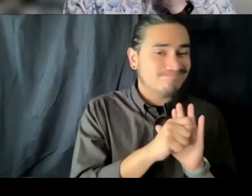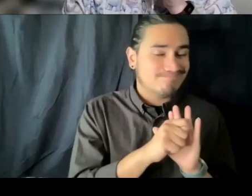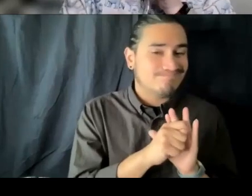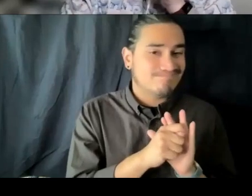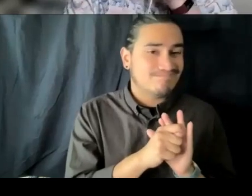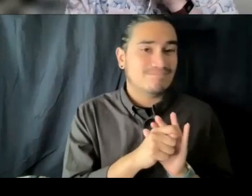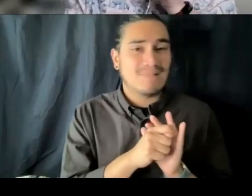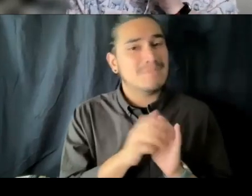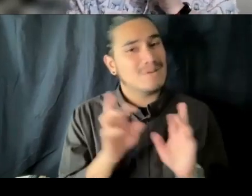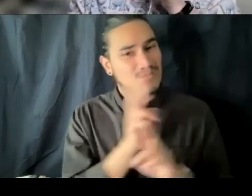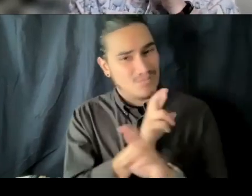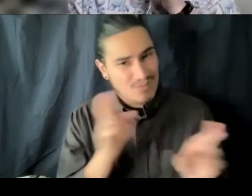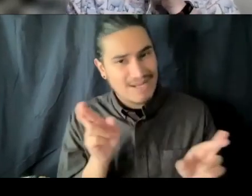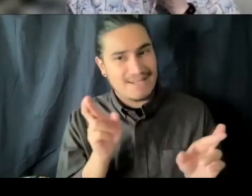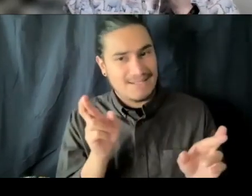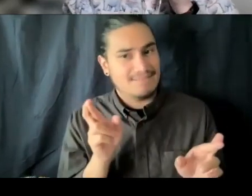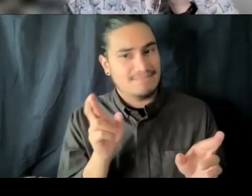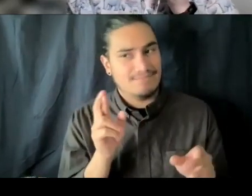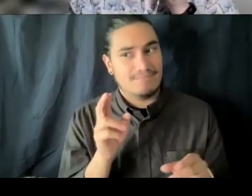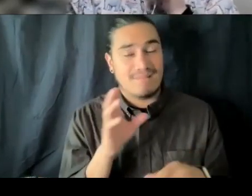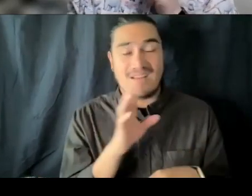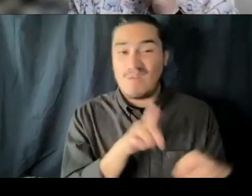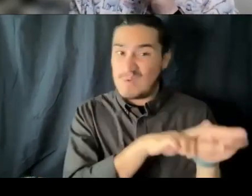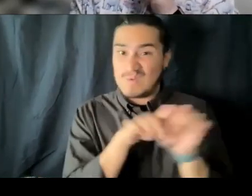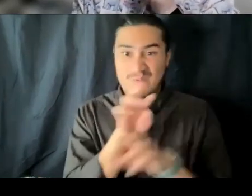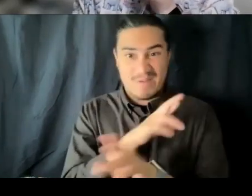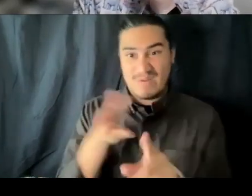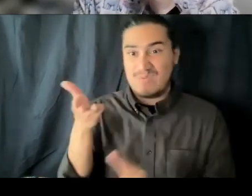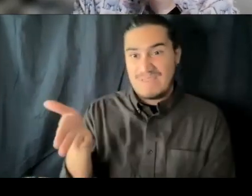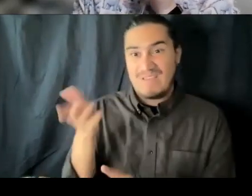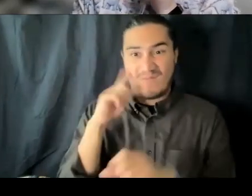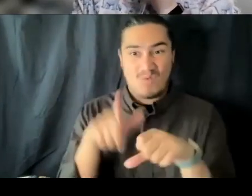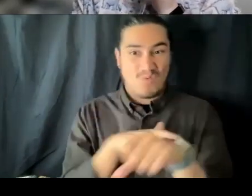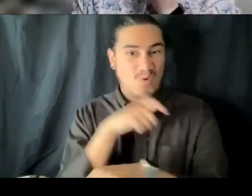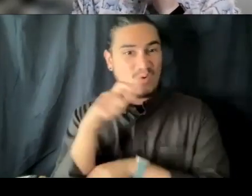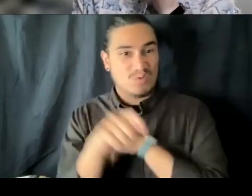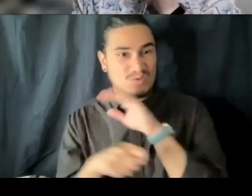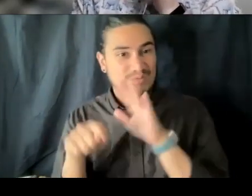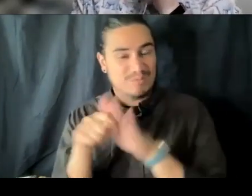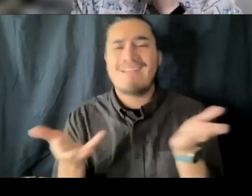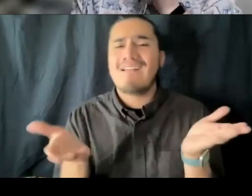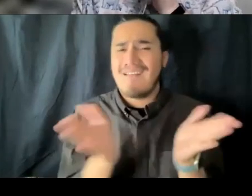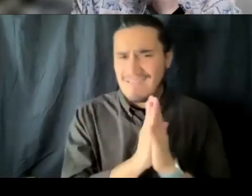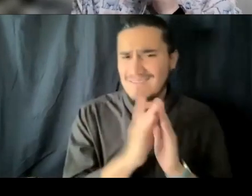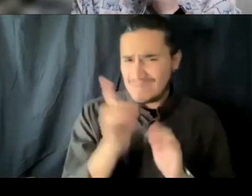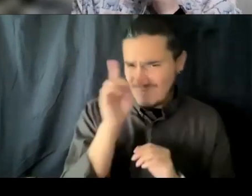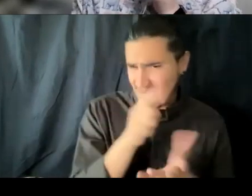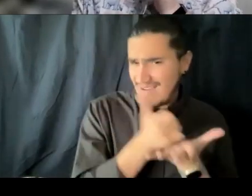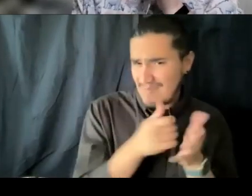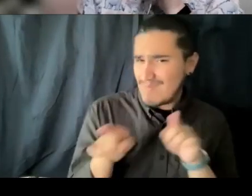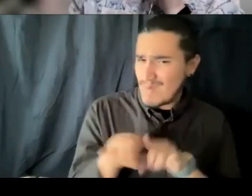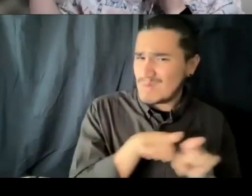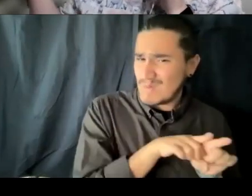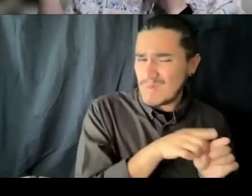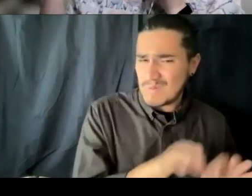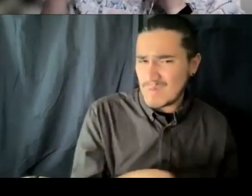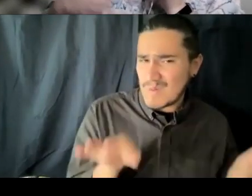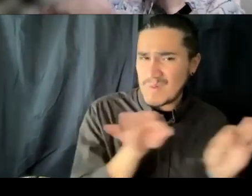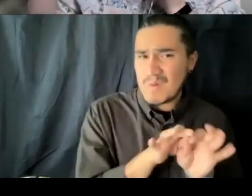to be there long-term with people. And ask for help. Get support, whether it's through, you know,